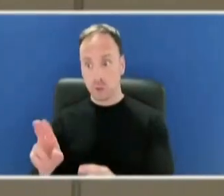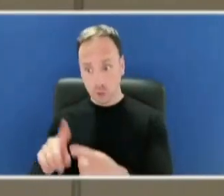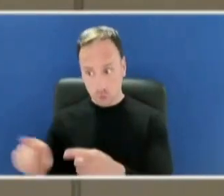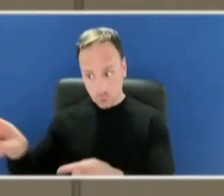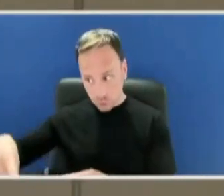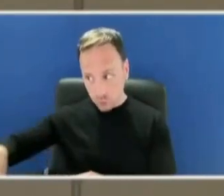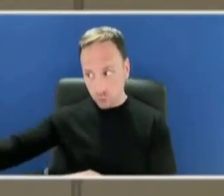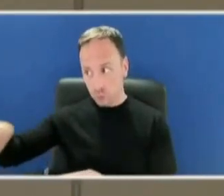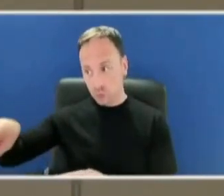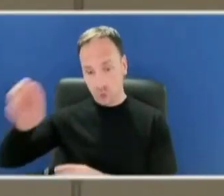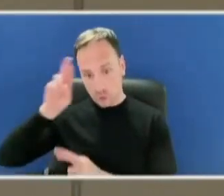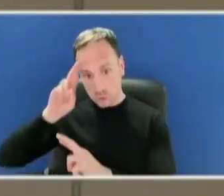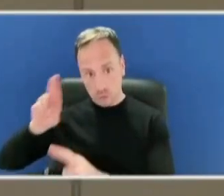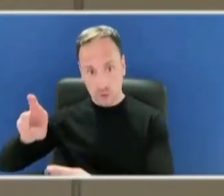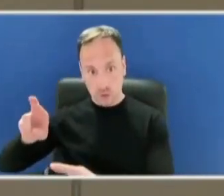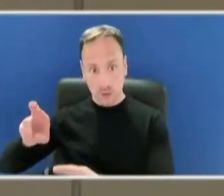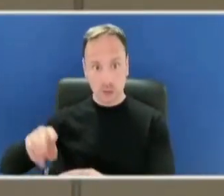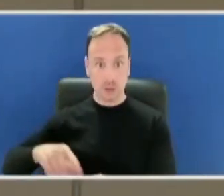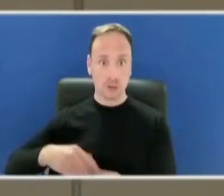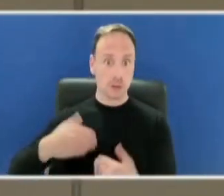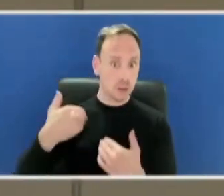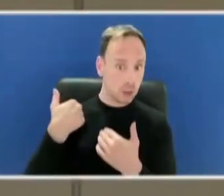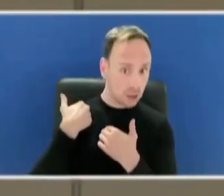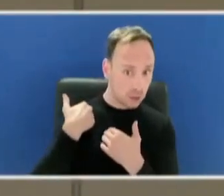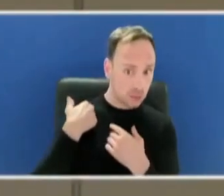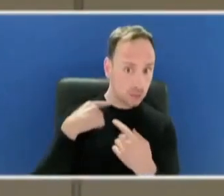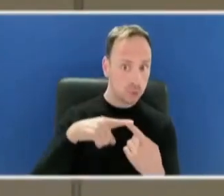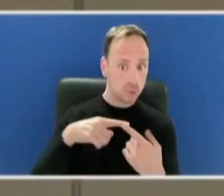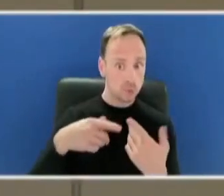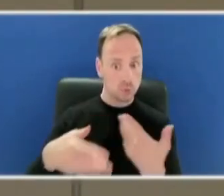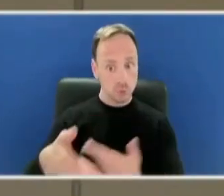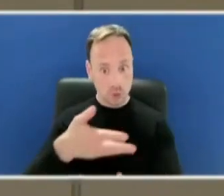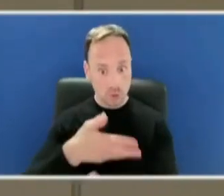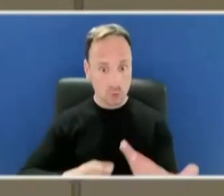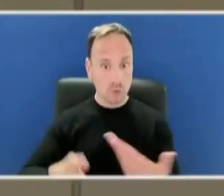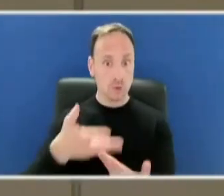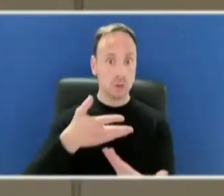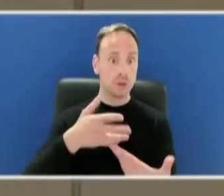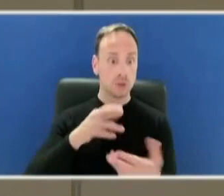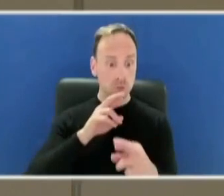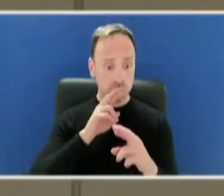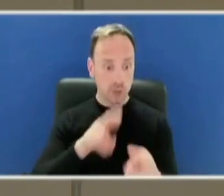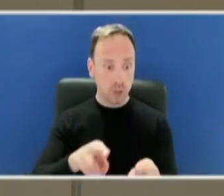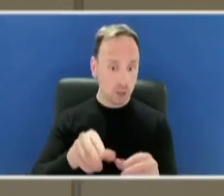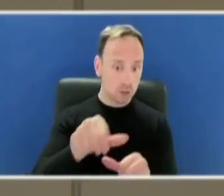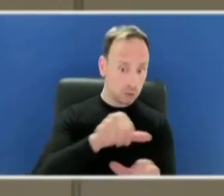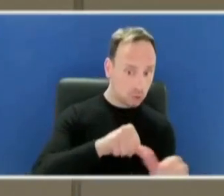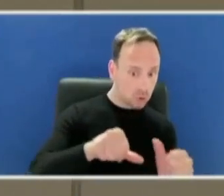we have an obligation to interact and respond to each other respectfully. Um,